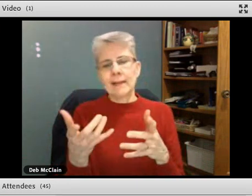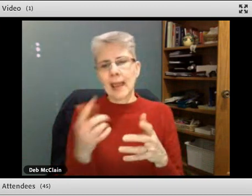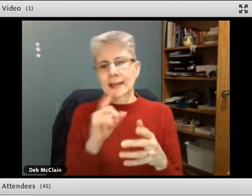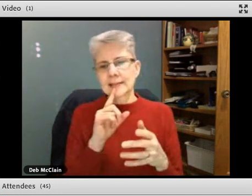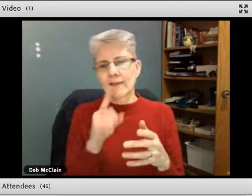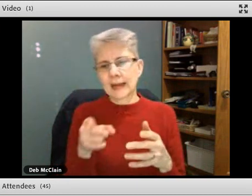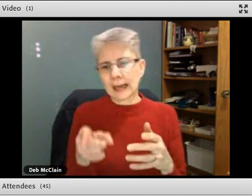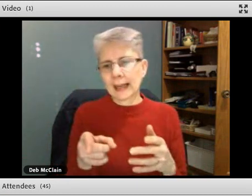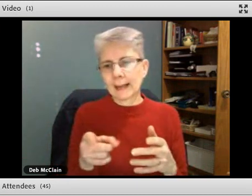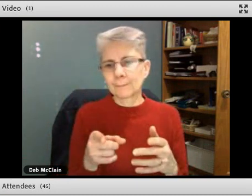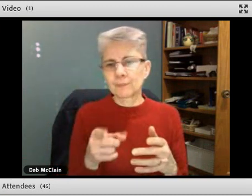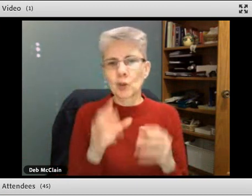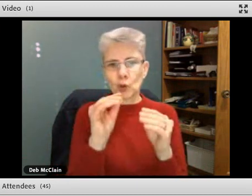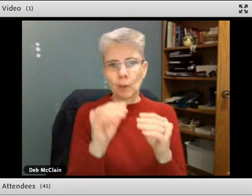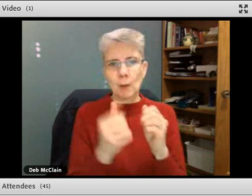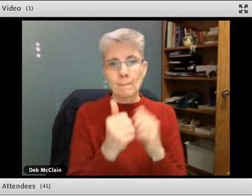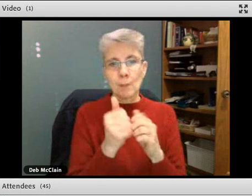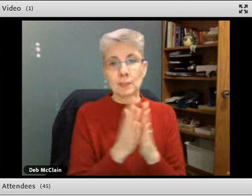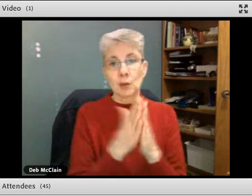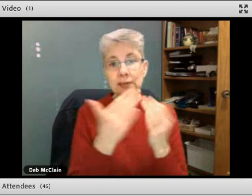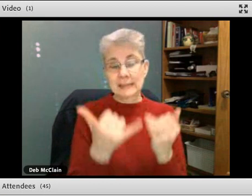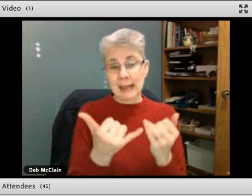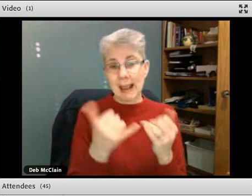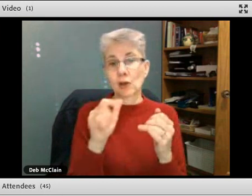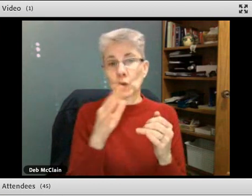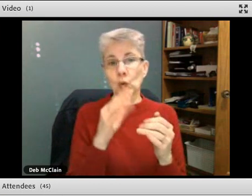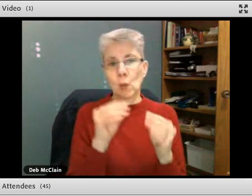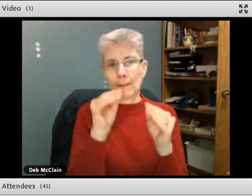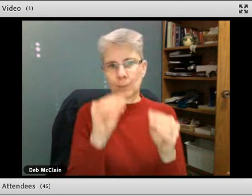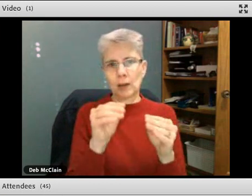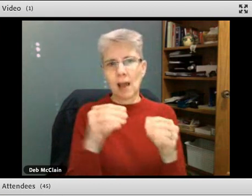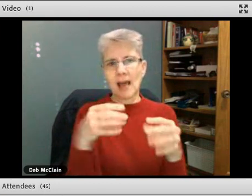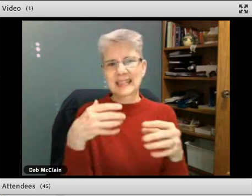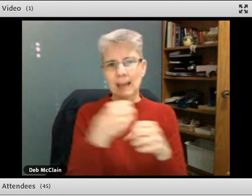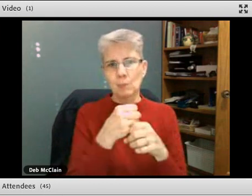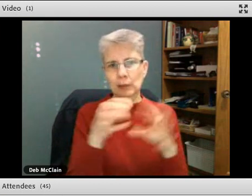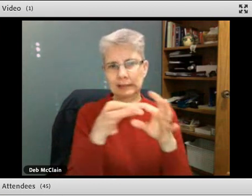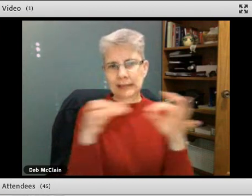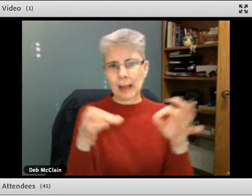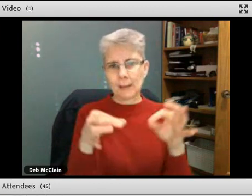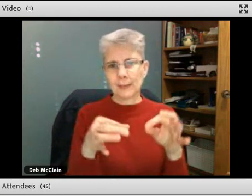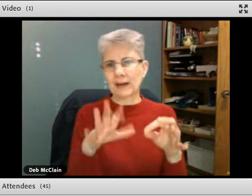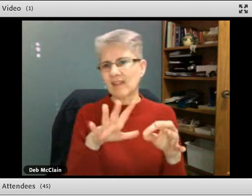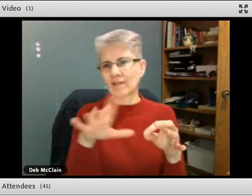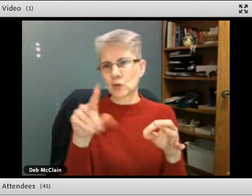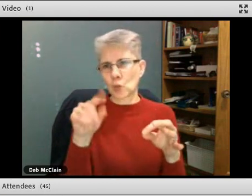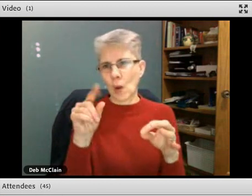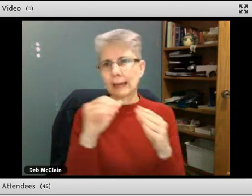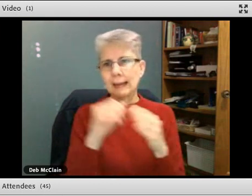you would put a summary statement, a 520, in the MARC record to say what the book is about,